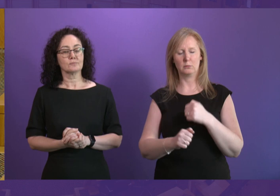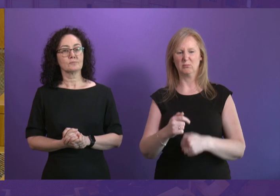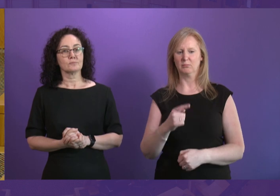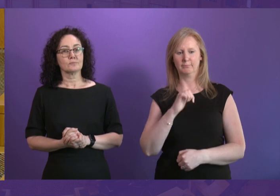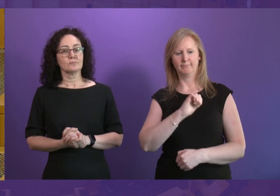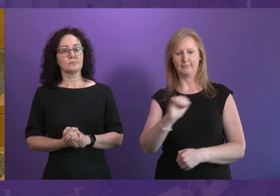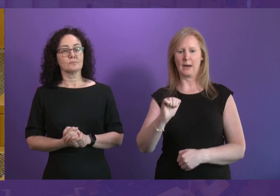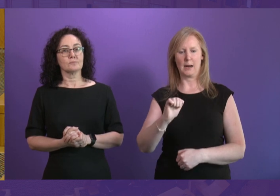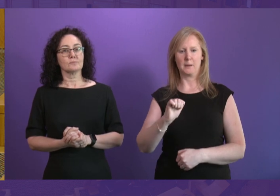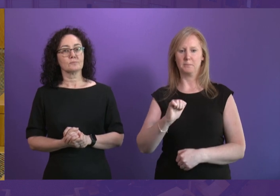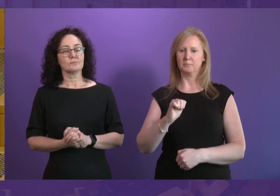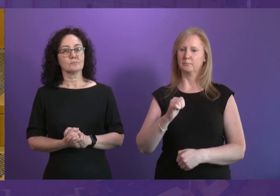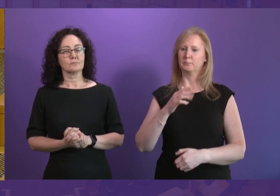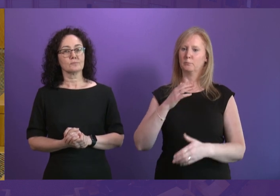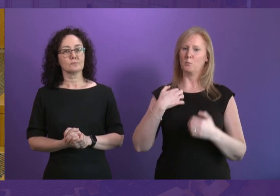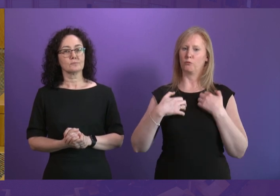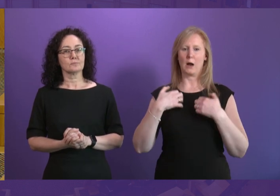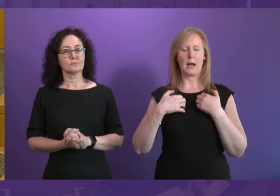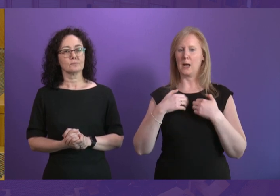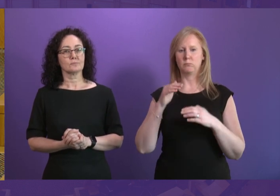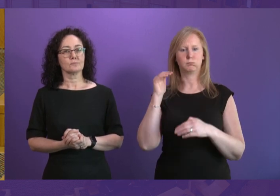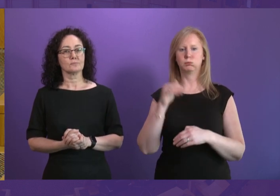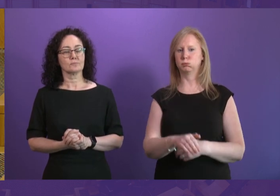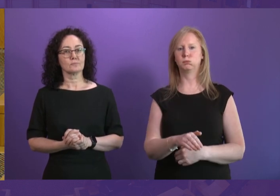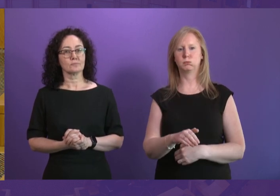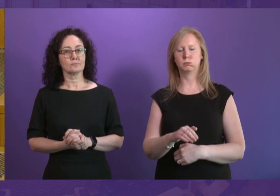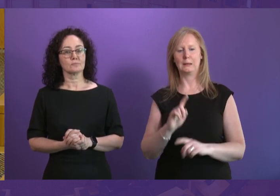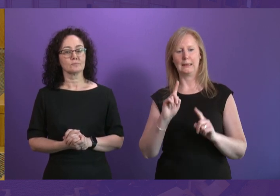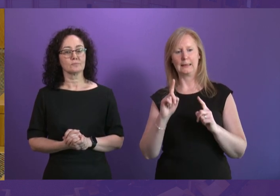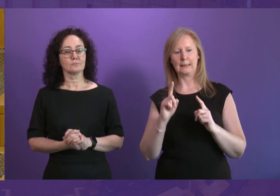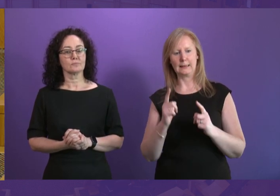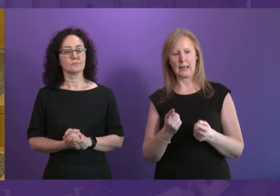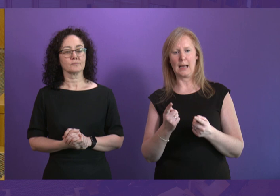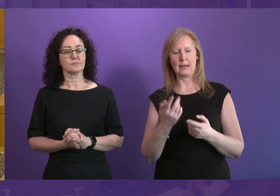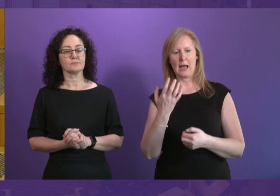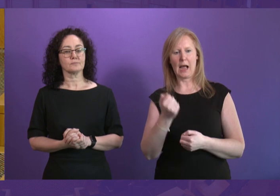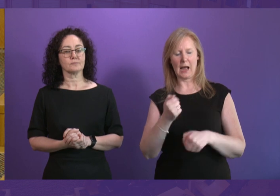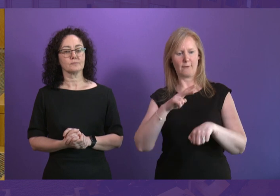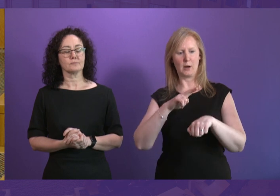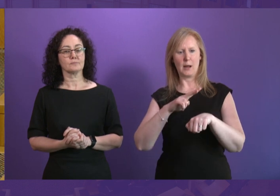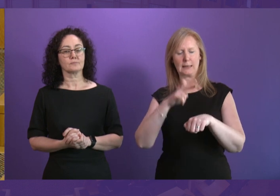We cannot afford to drive experienced call handlers out of police service. Will the First